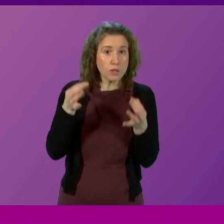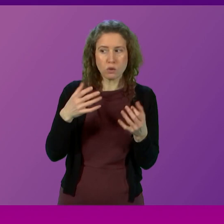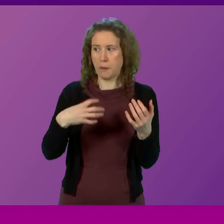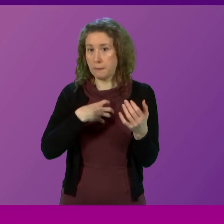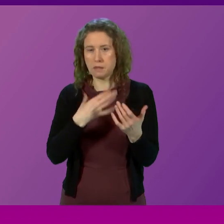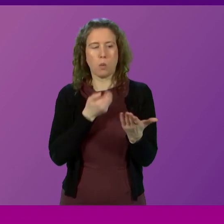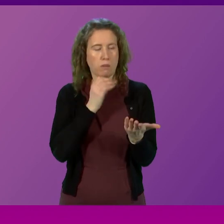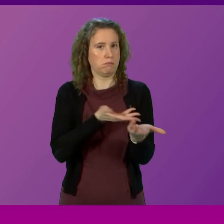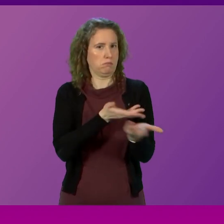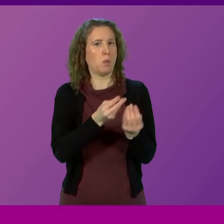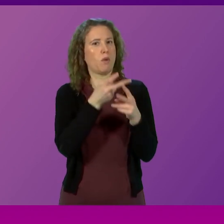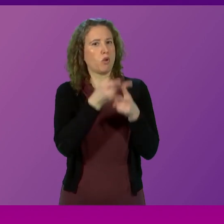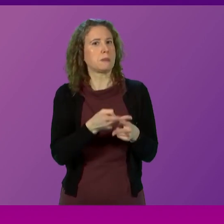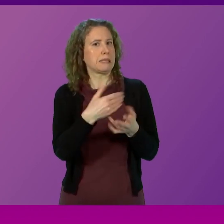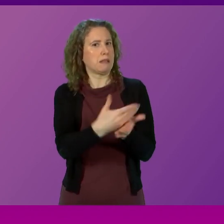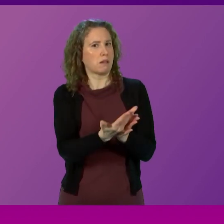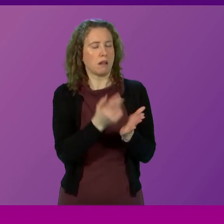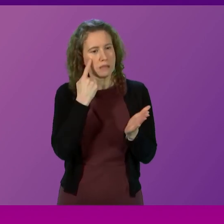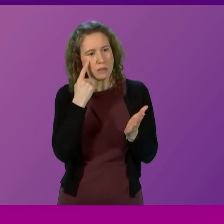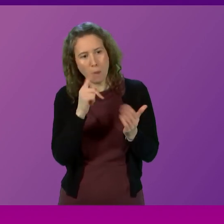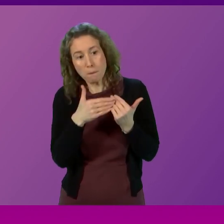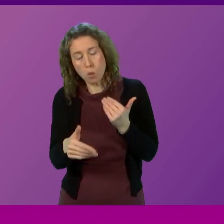the hospice sector to see what more support we might be able to provide.